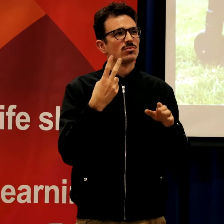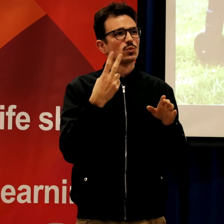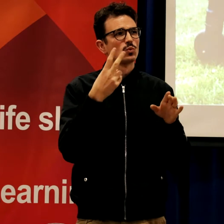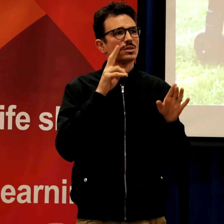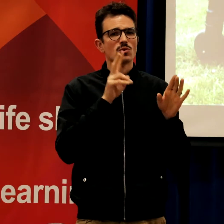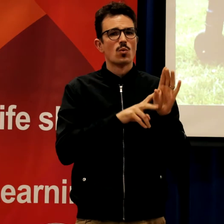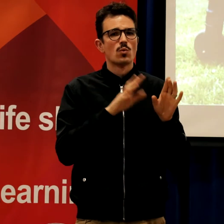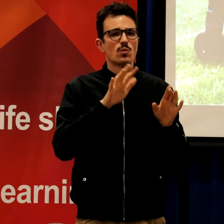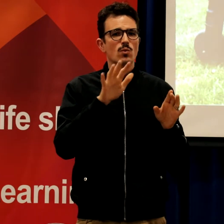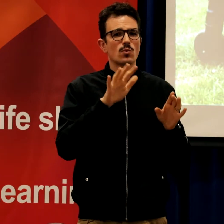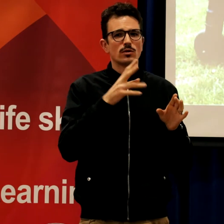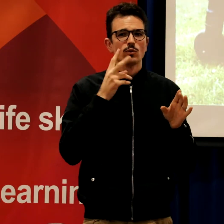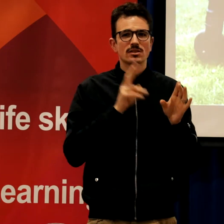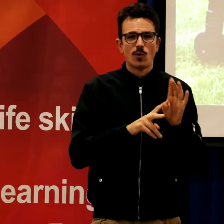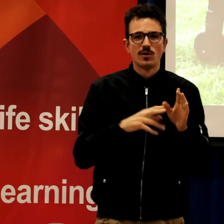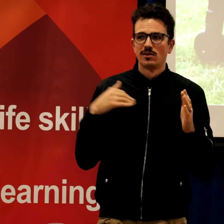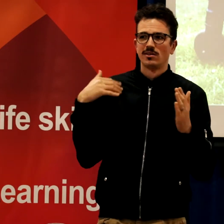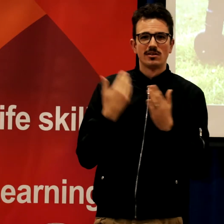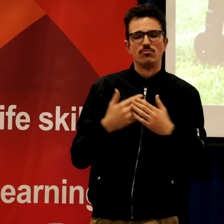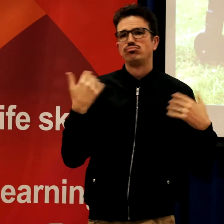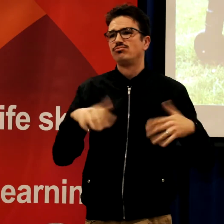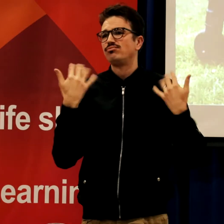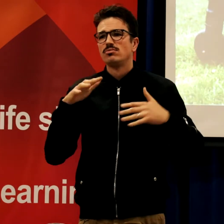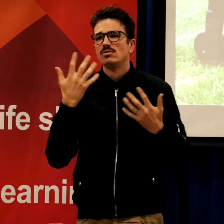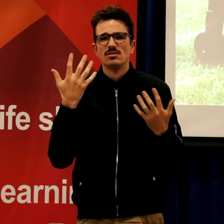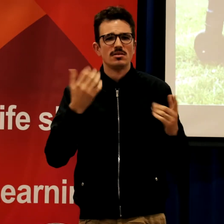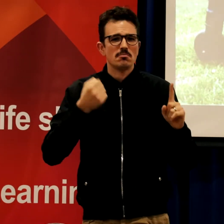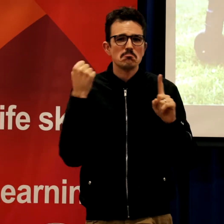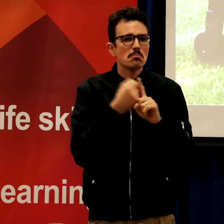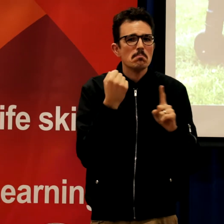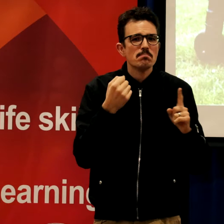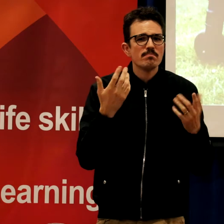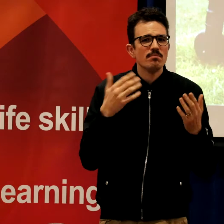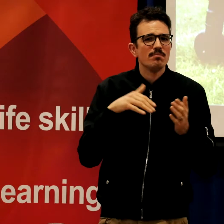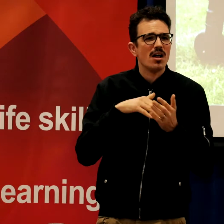We started our NDIS about two years ago, we were approved, and we’re participating in that.